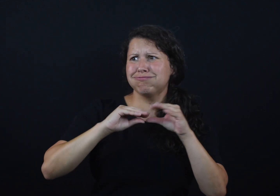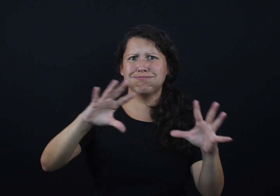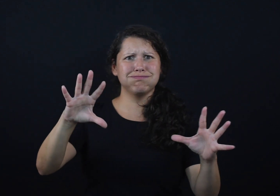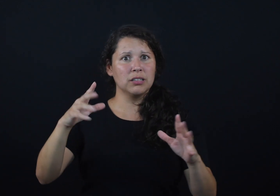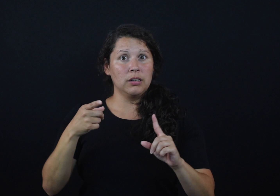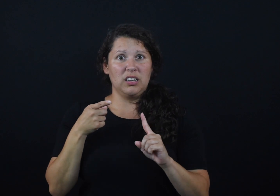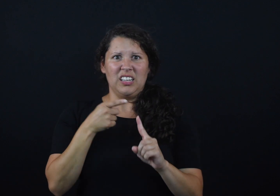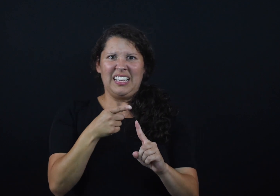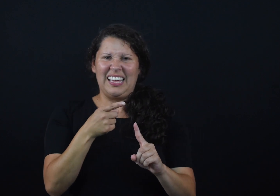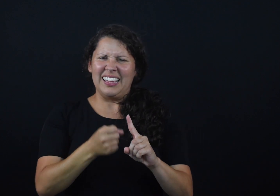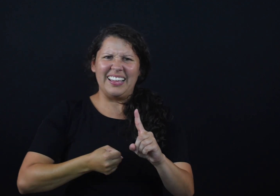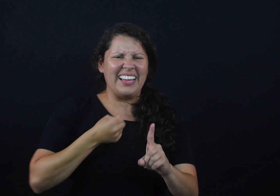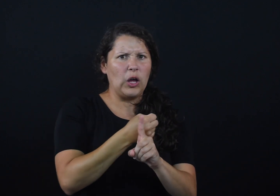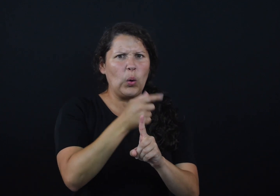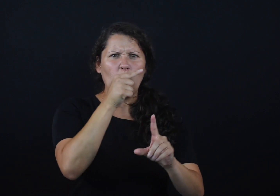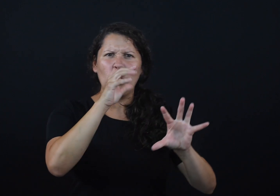affecting: ● People who use